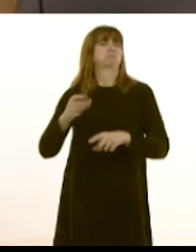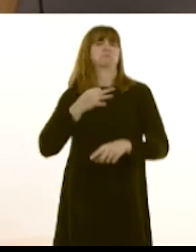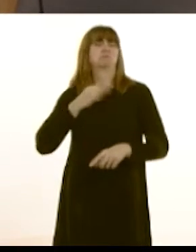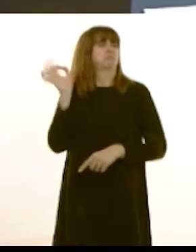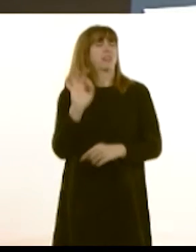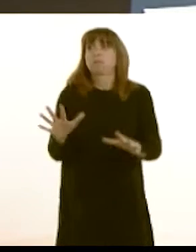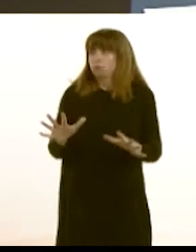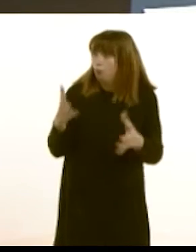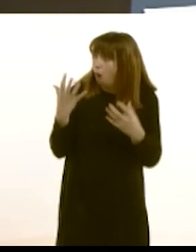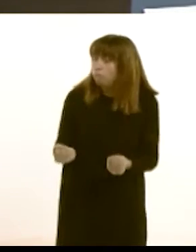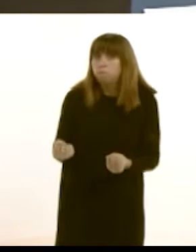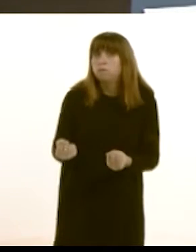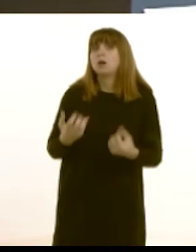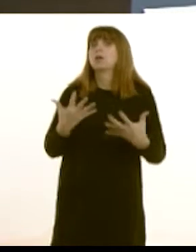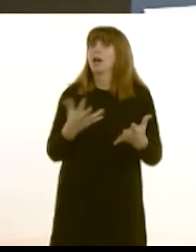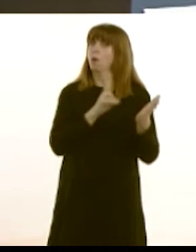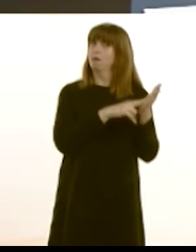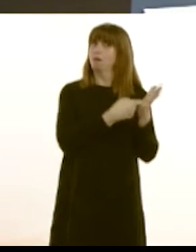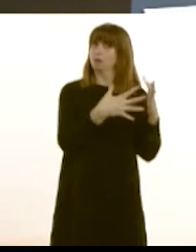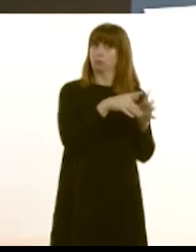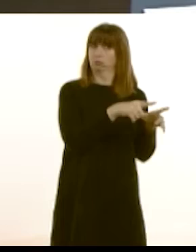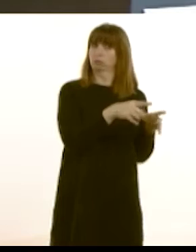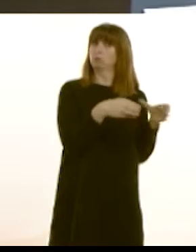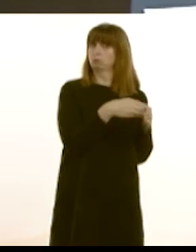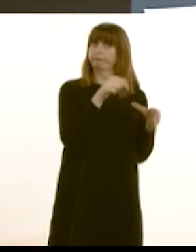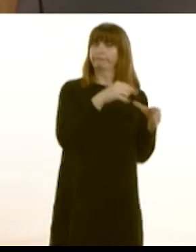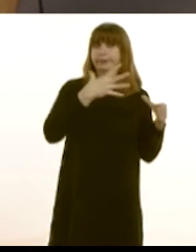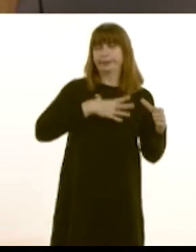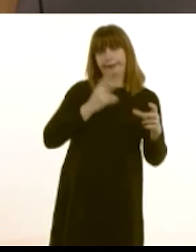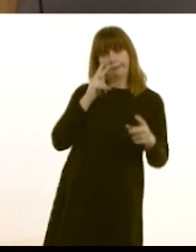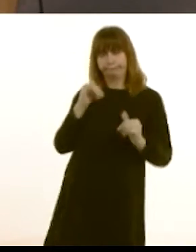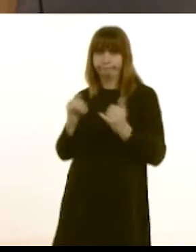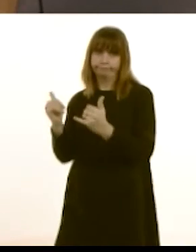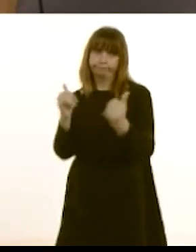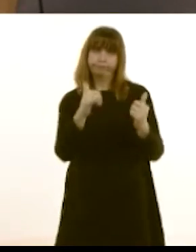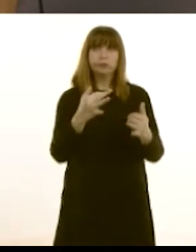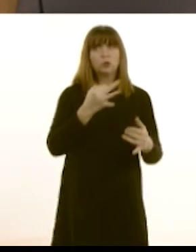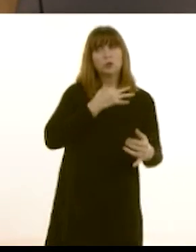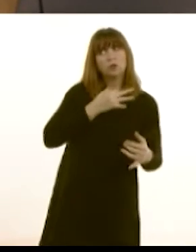That, now, is a challenge for Natural Resources Wales in order to carry out an assessment of where the pressures will come in the future.